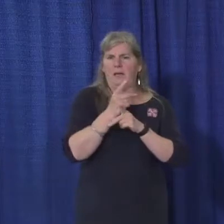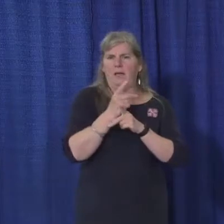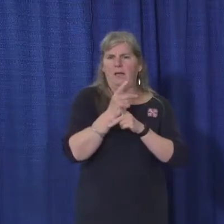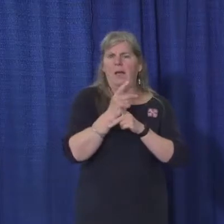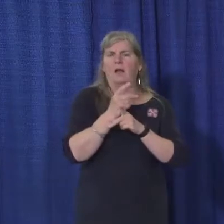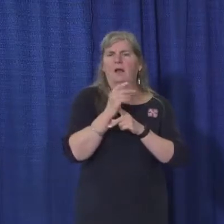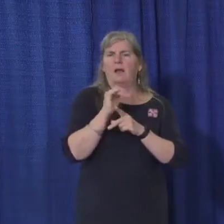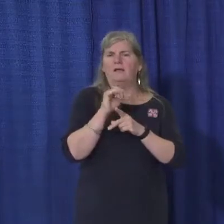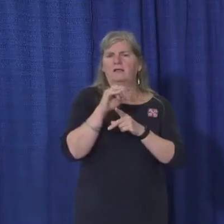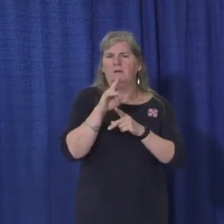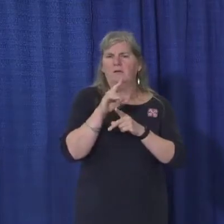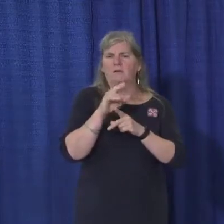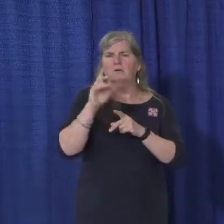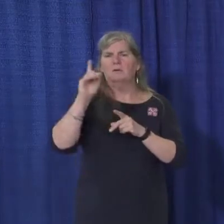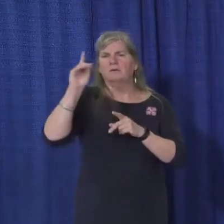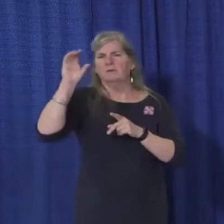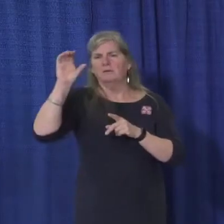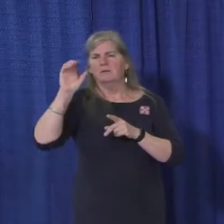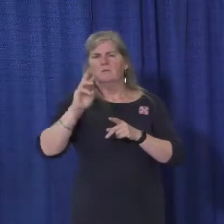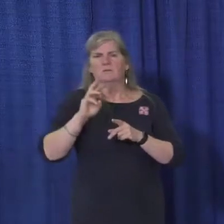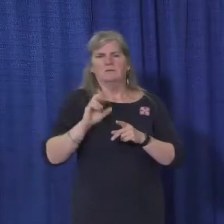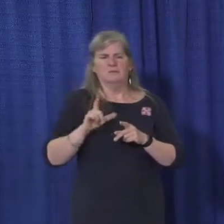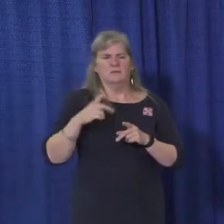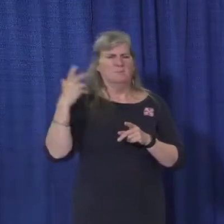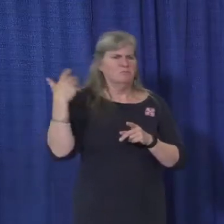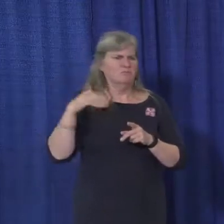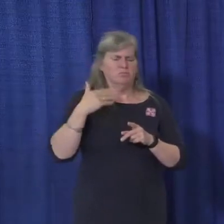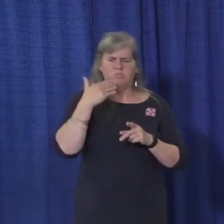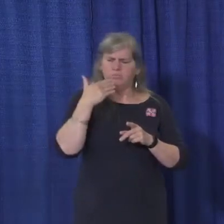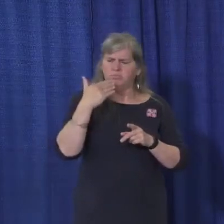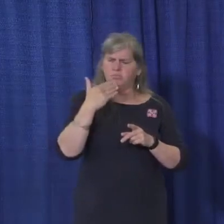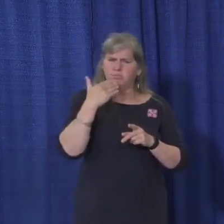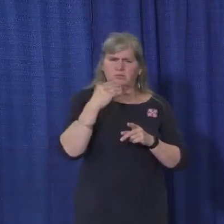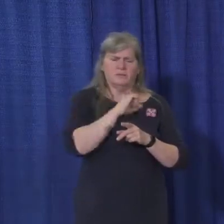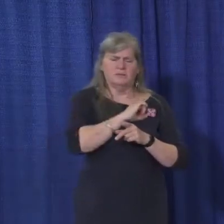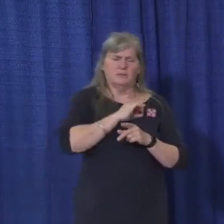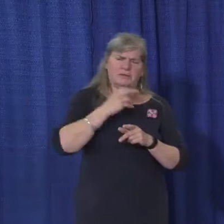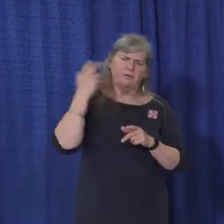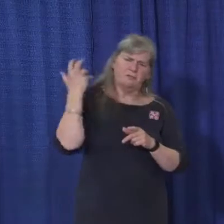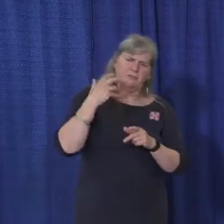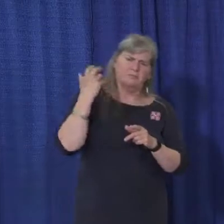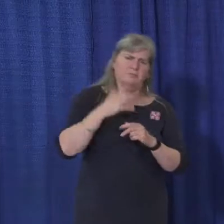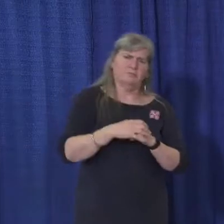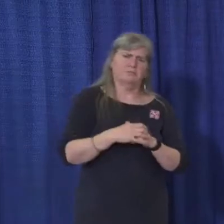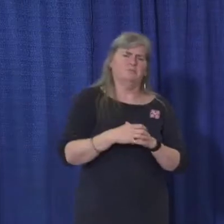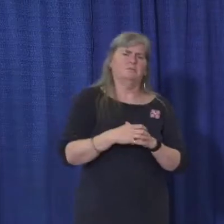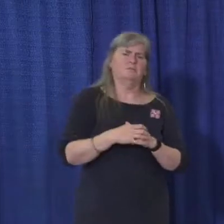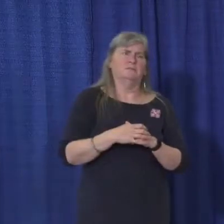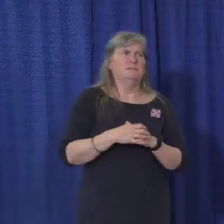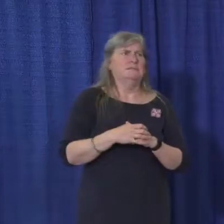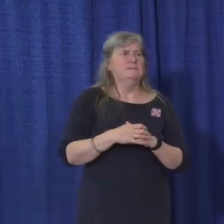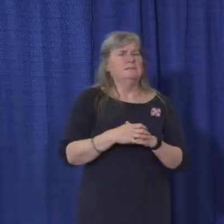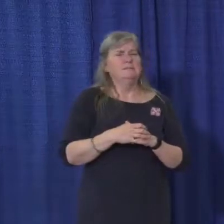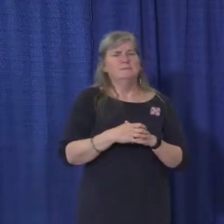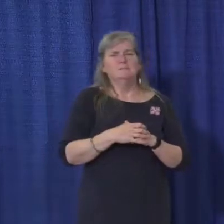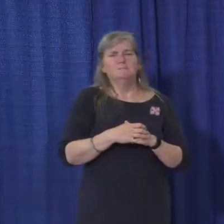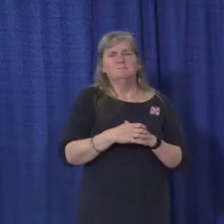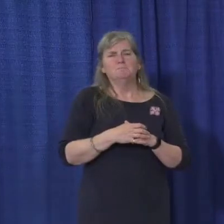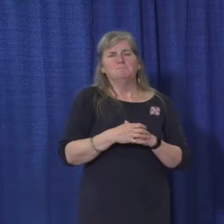Lake hospital and there is